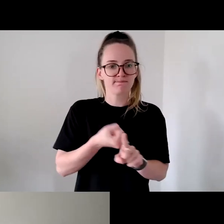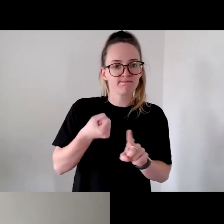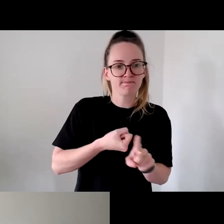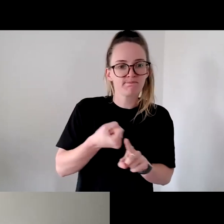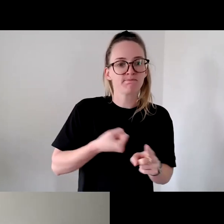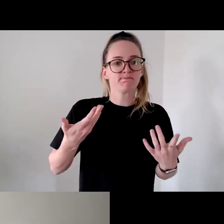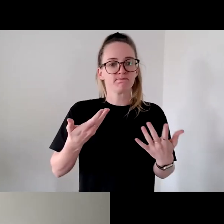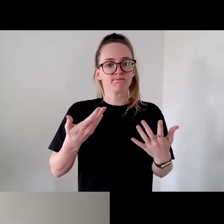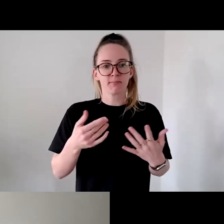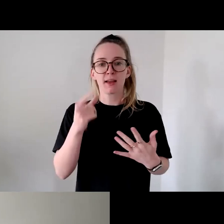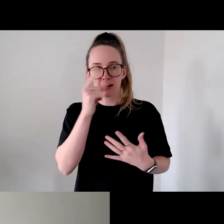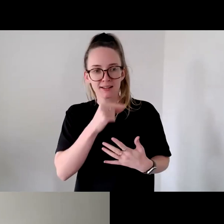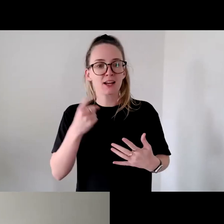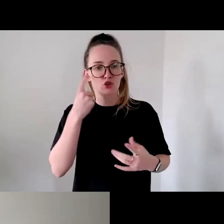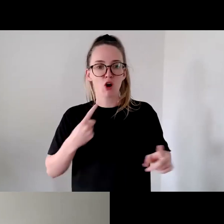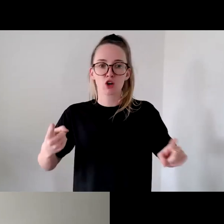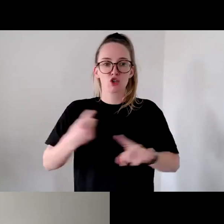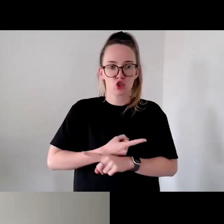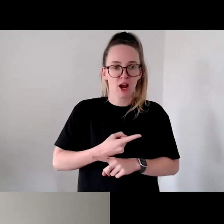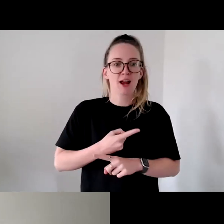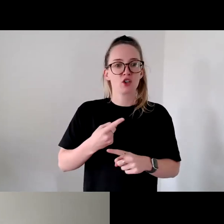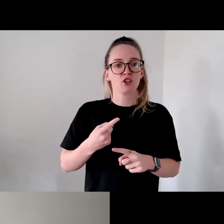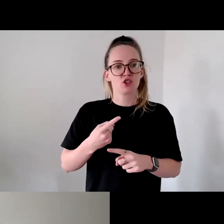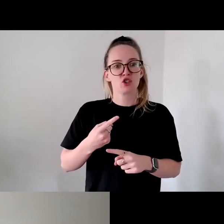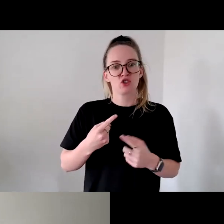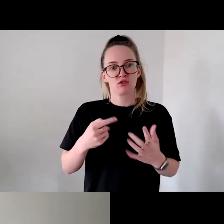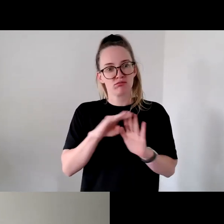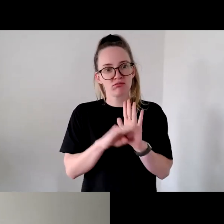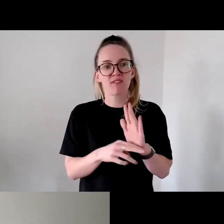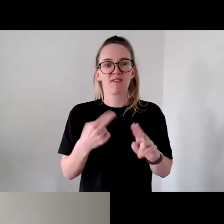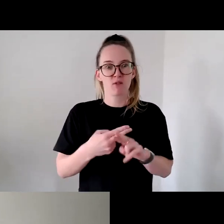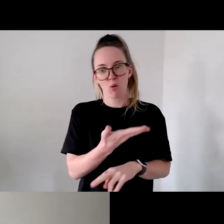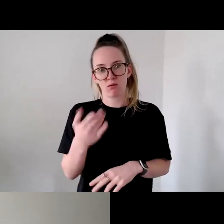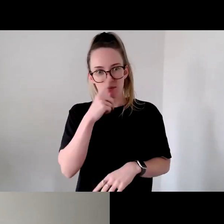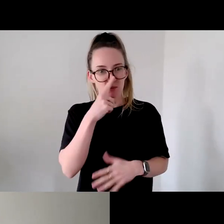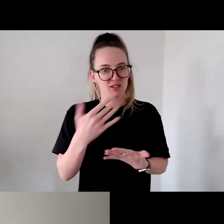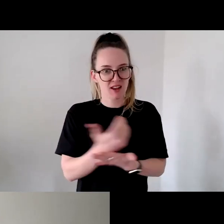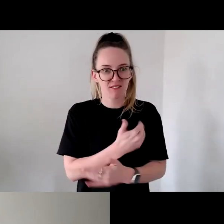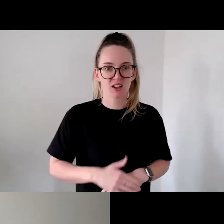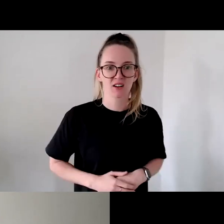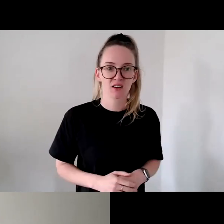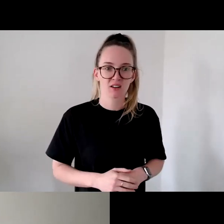and foundational for lots of peoples safety. >> Which is important because it's hard when you